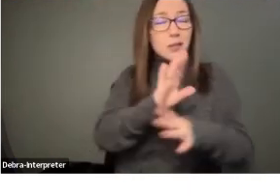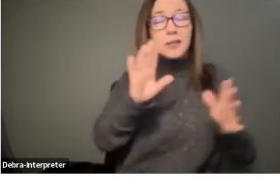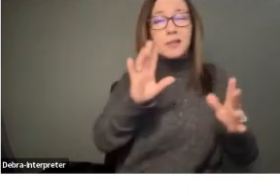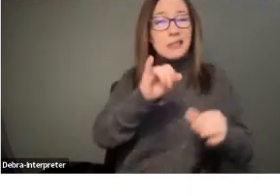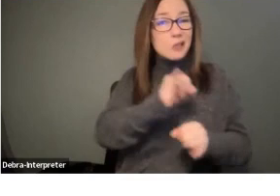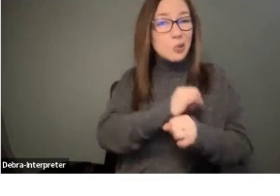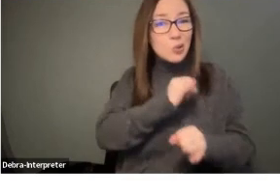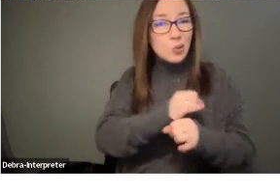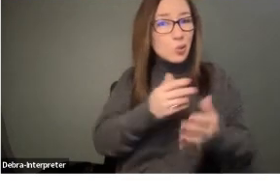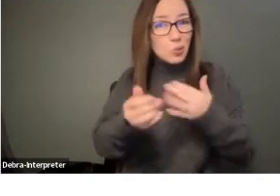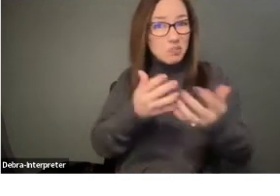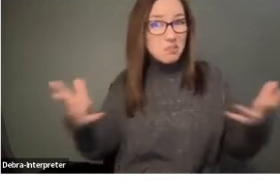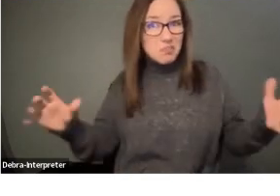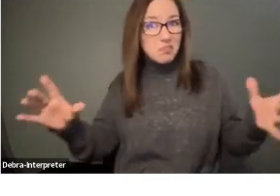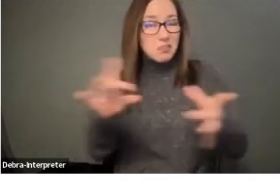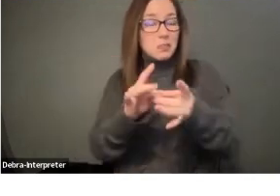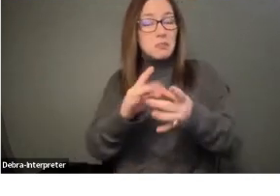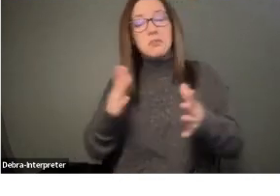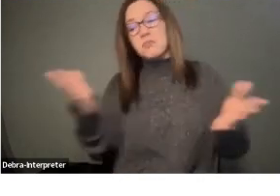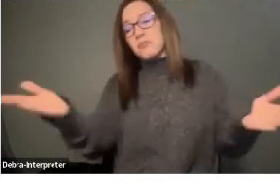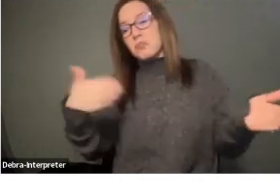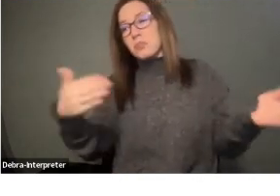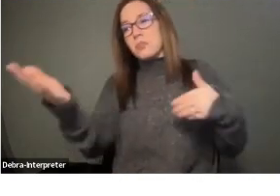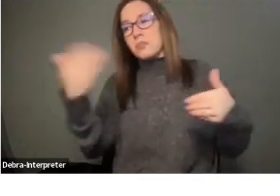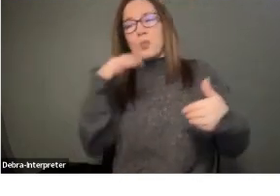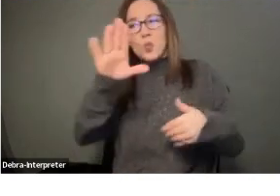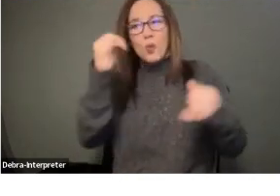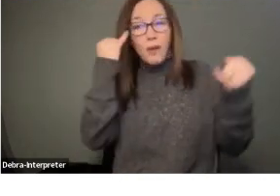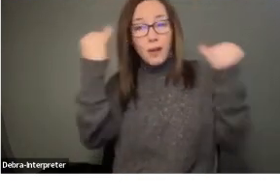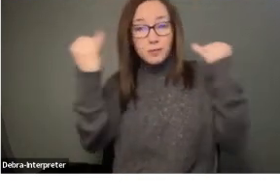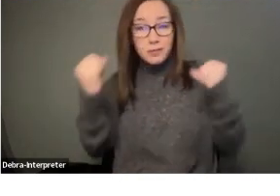their institution, on their farms and on their